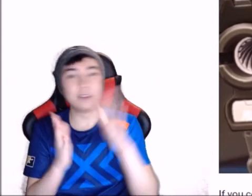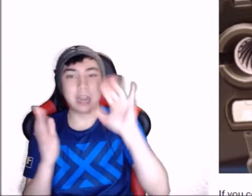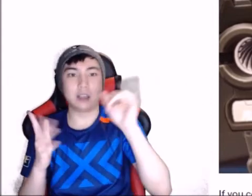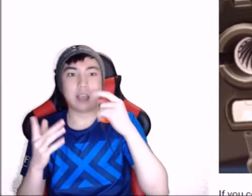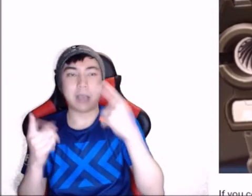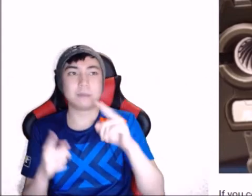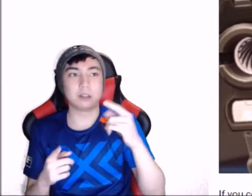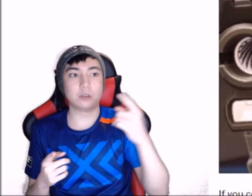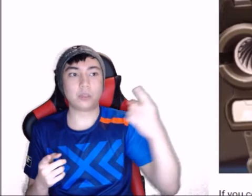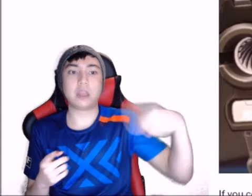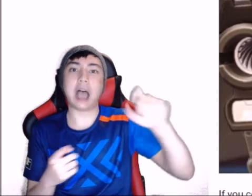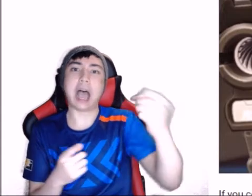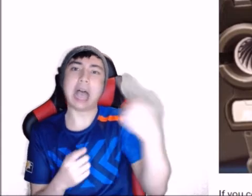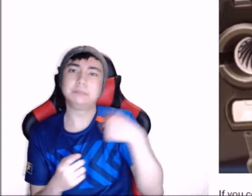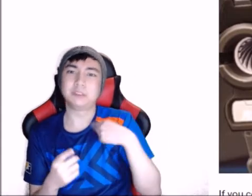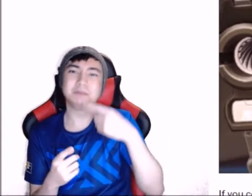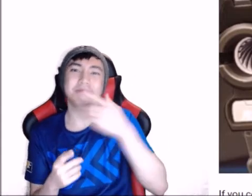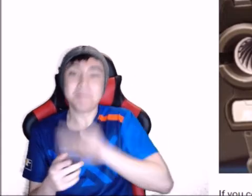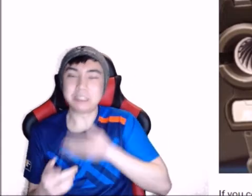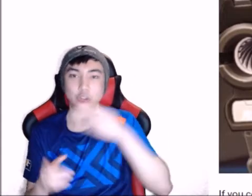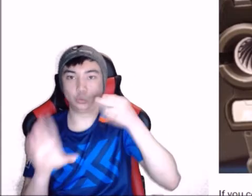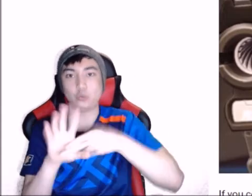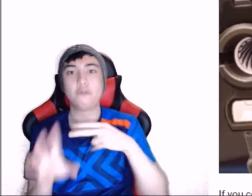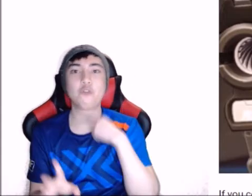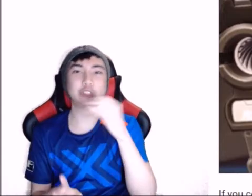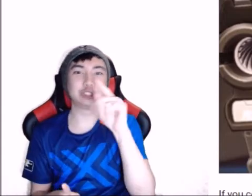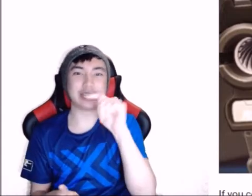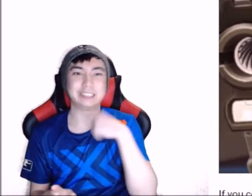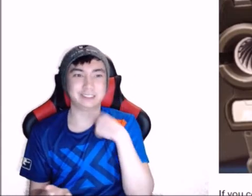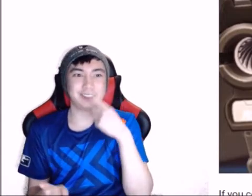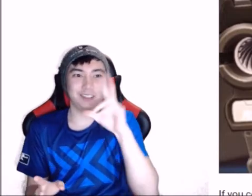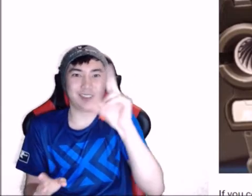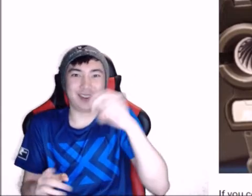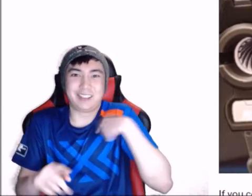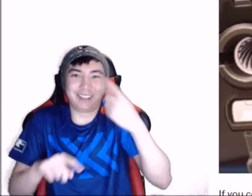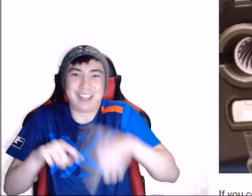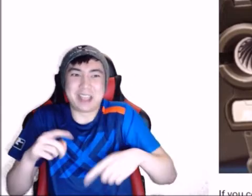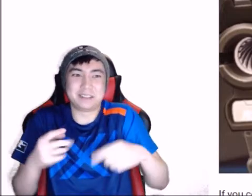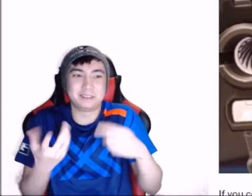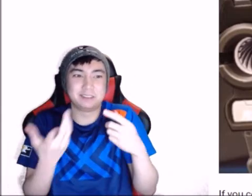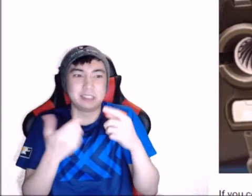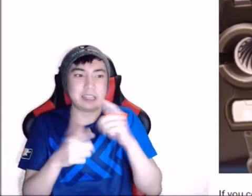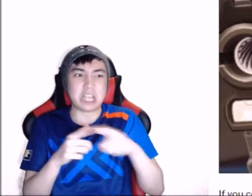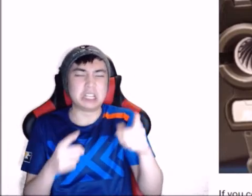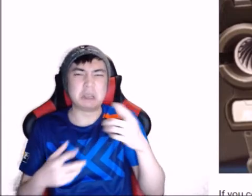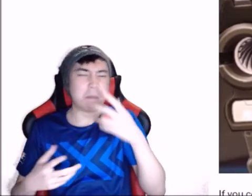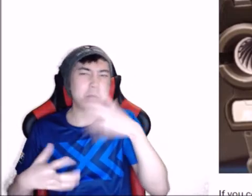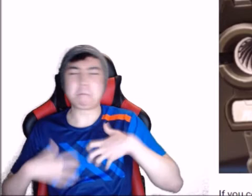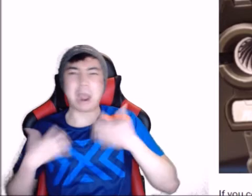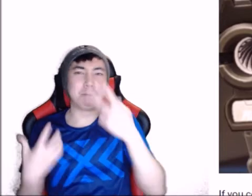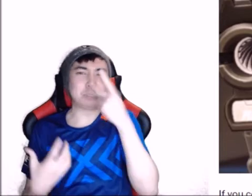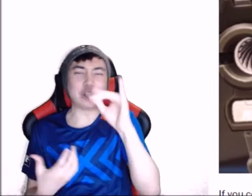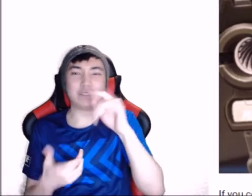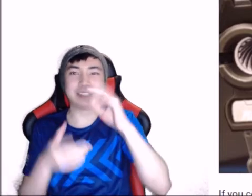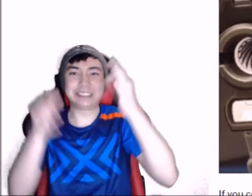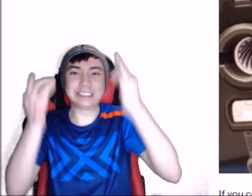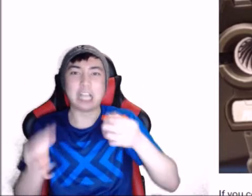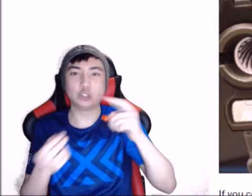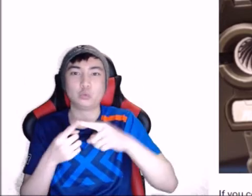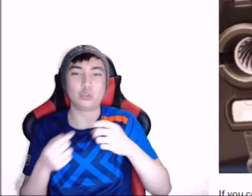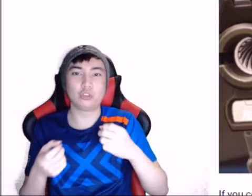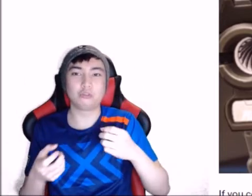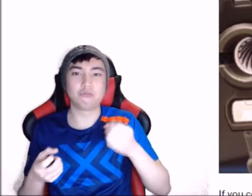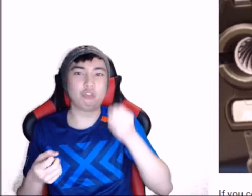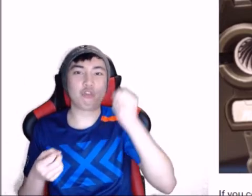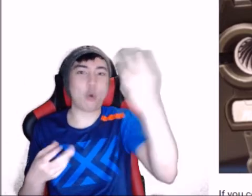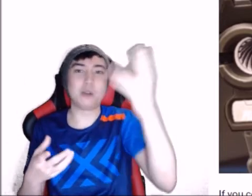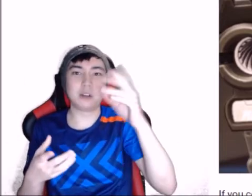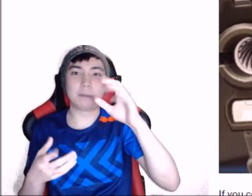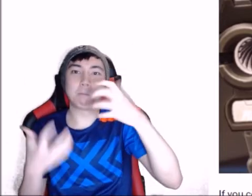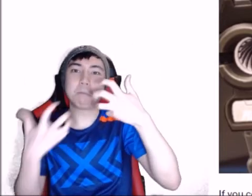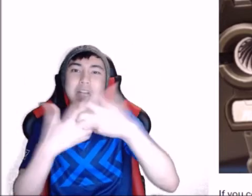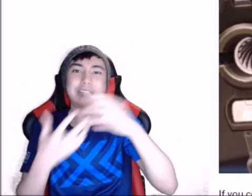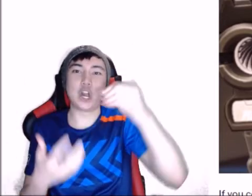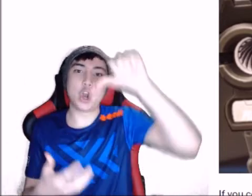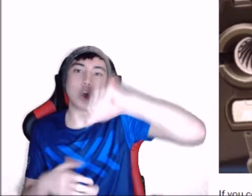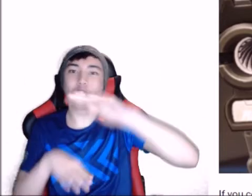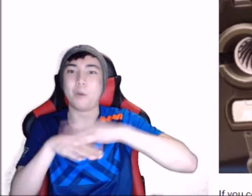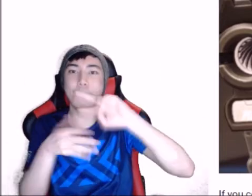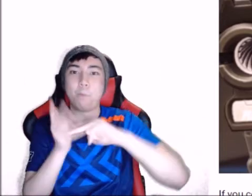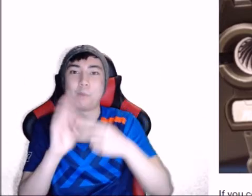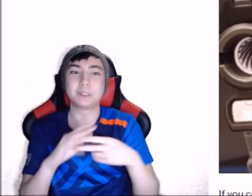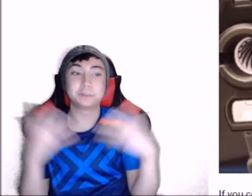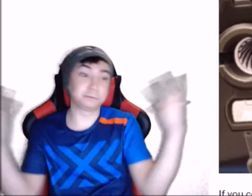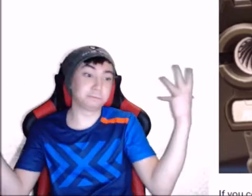When players ask me to join the voice chat and I said no, they decided to throw the match